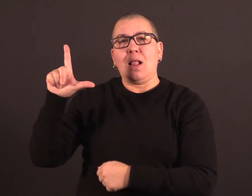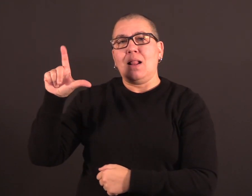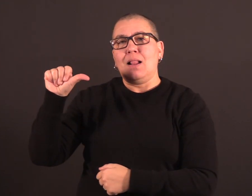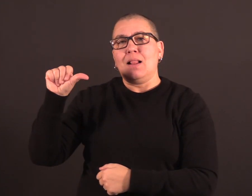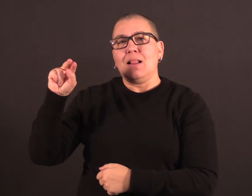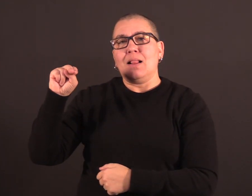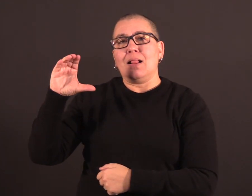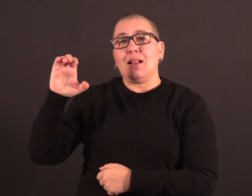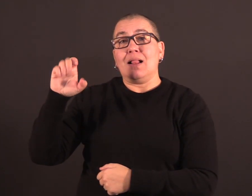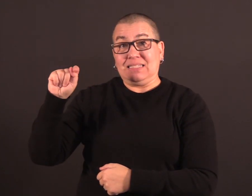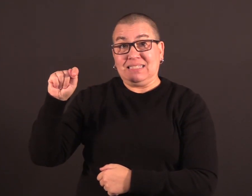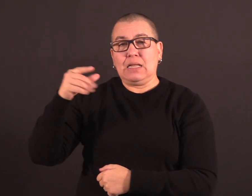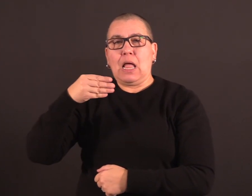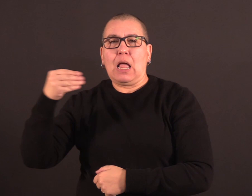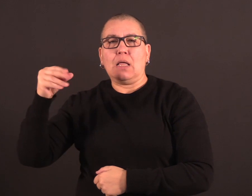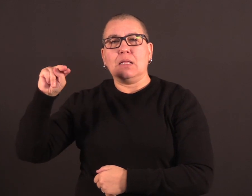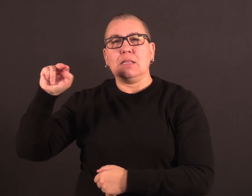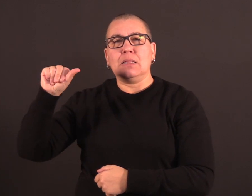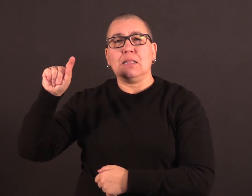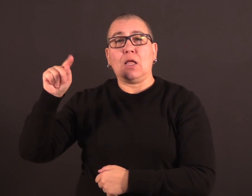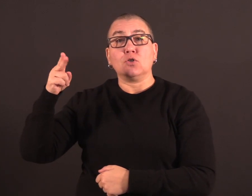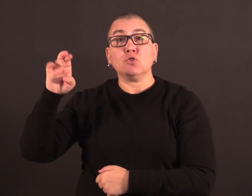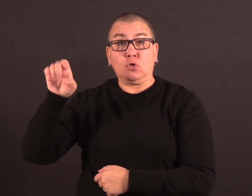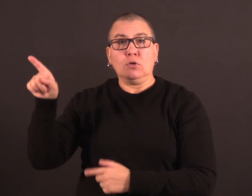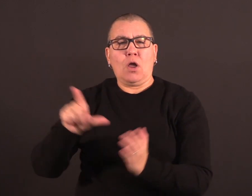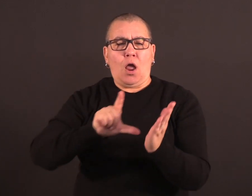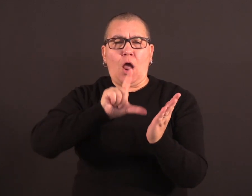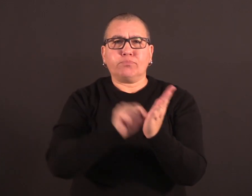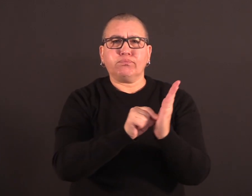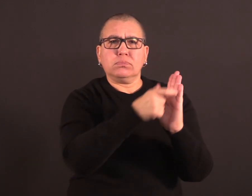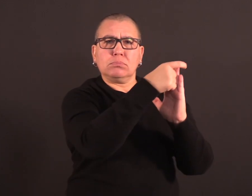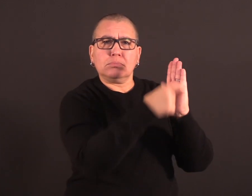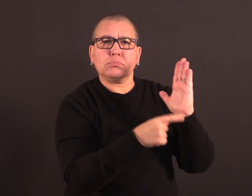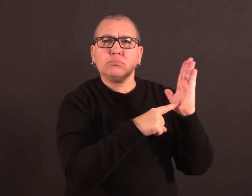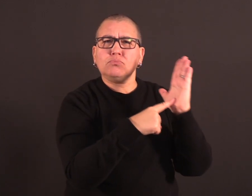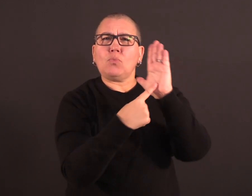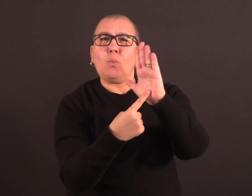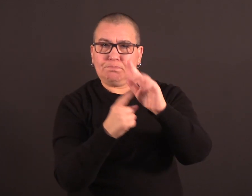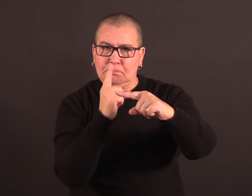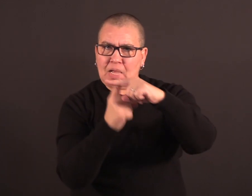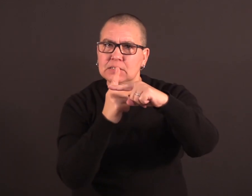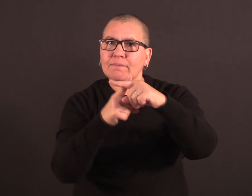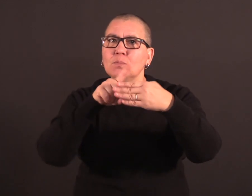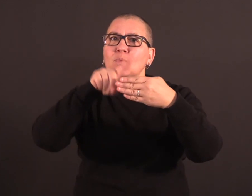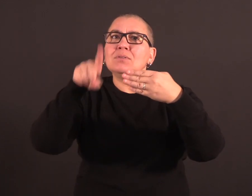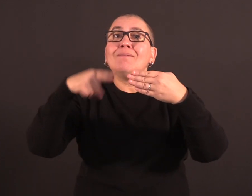nasally inhaled. While needles may not be the primary barrier for most of the millions of